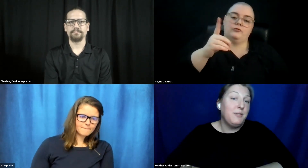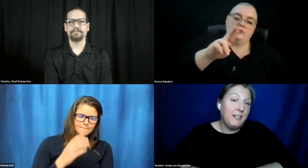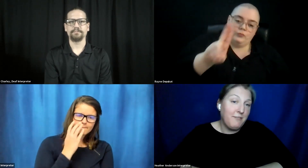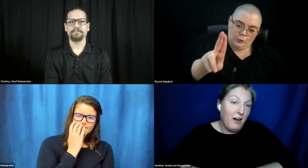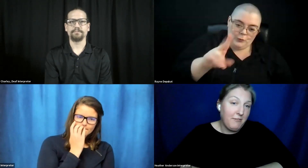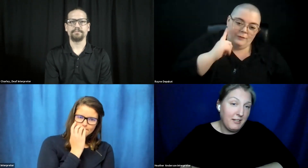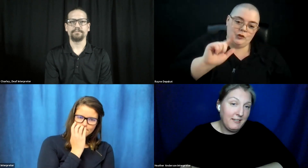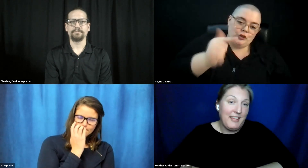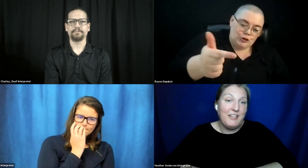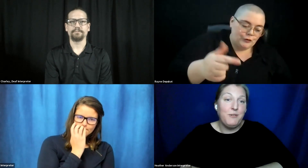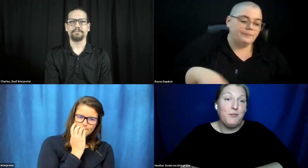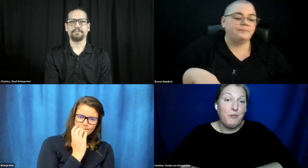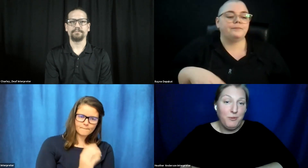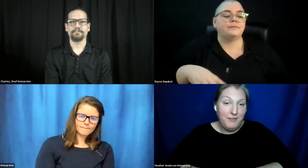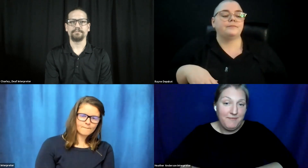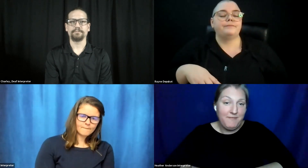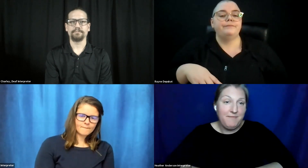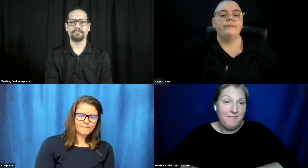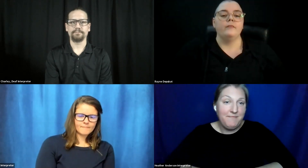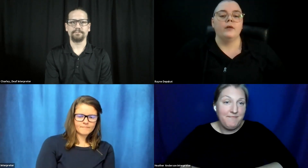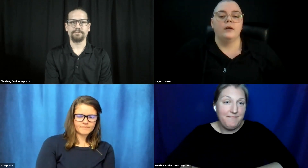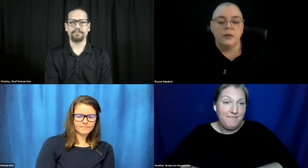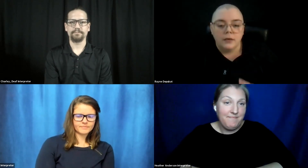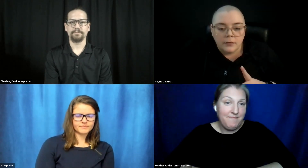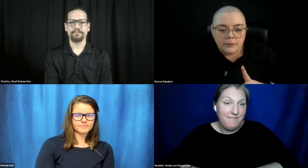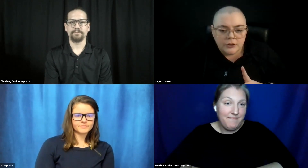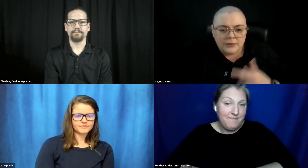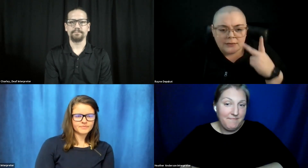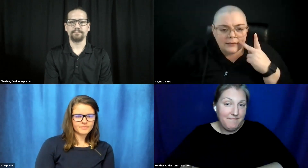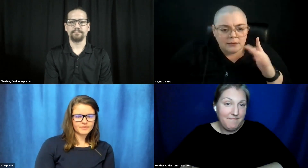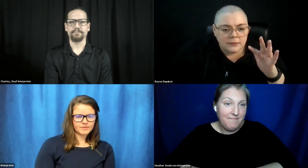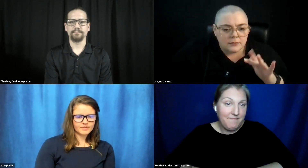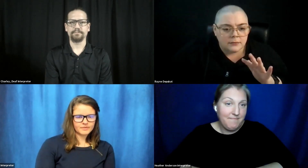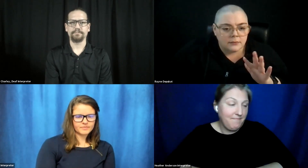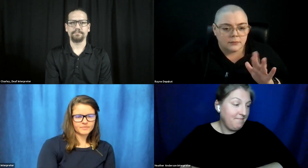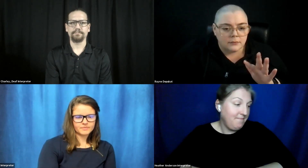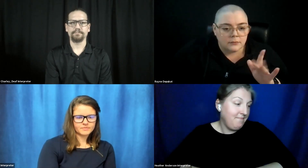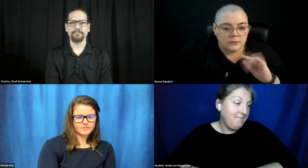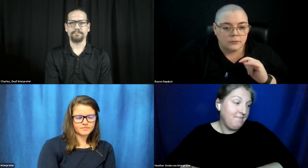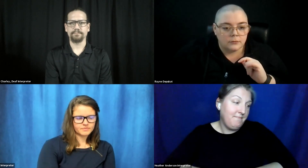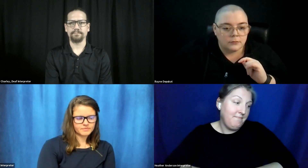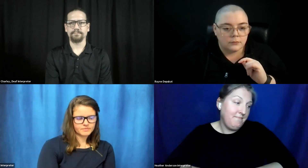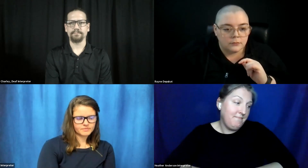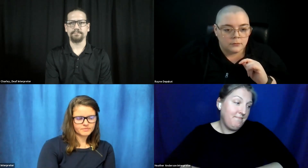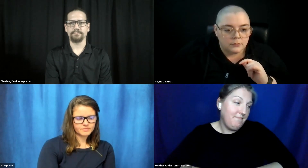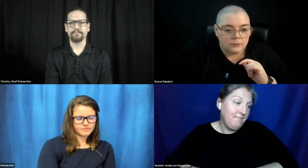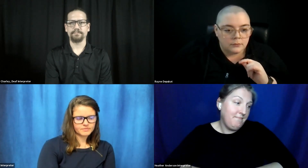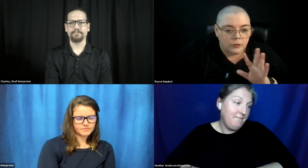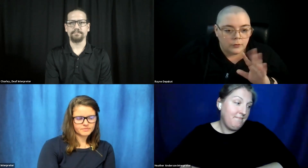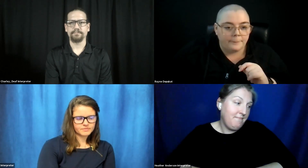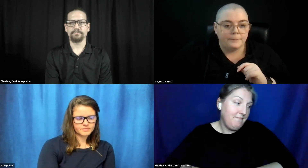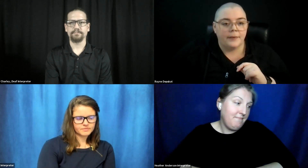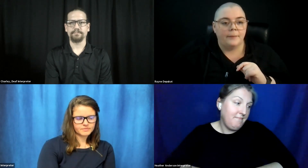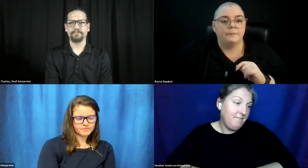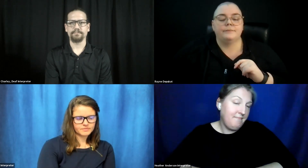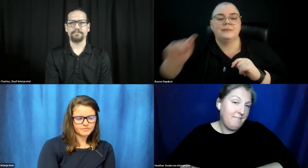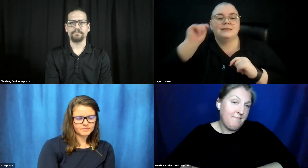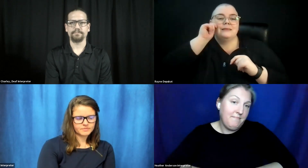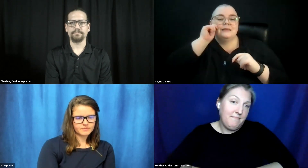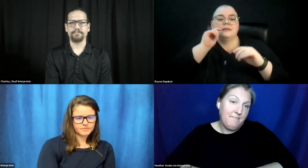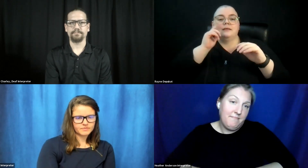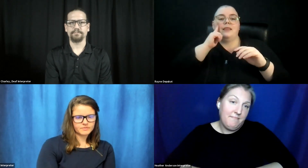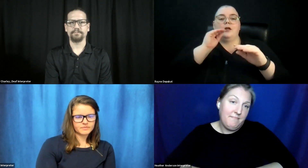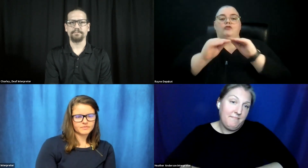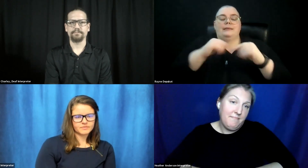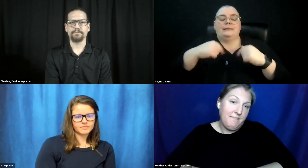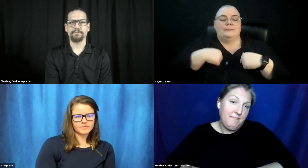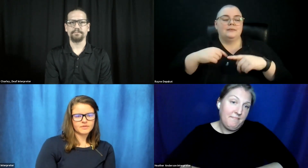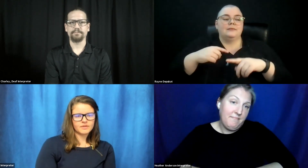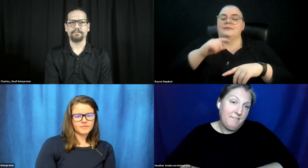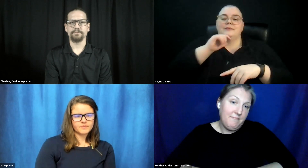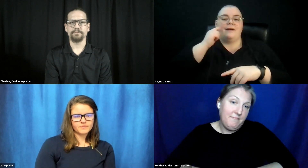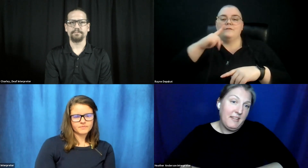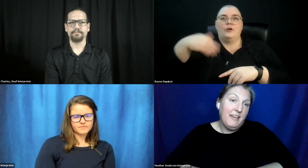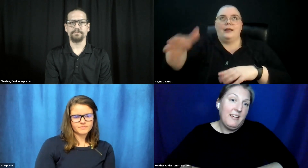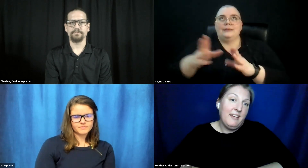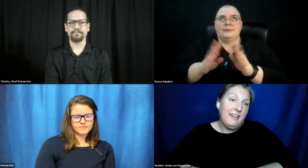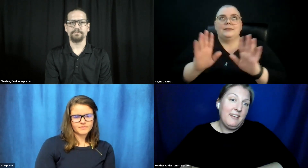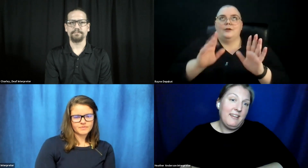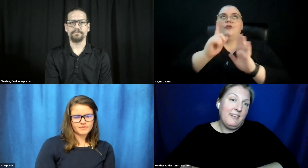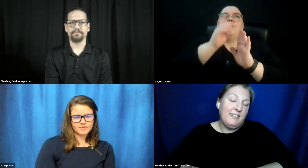Thank you, Tina for offering, and thank you drew.